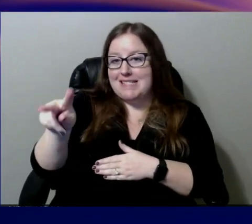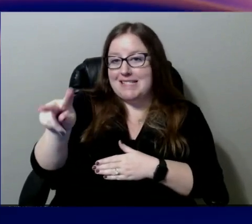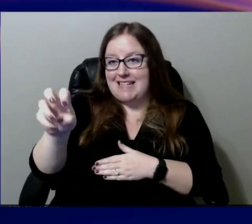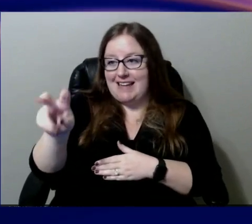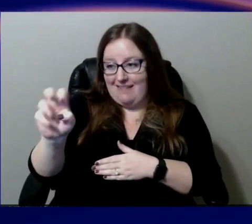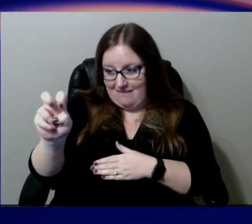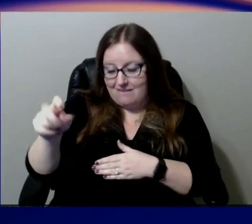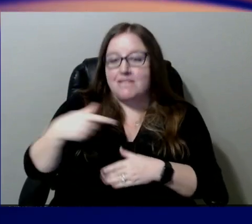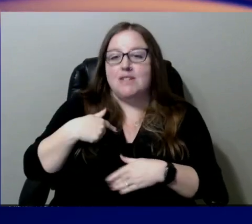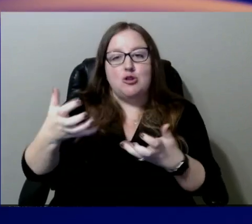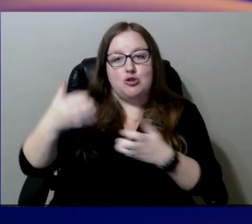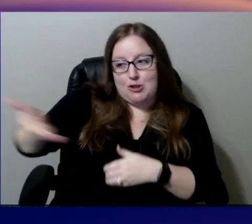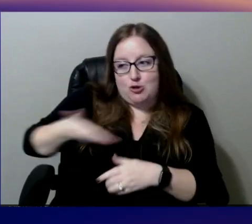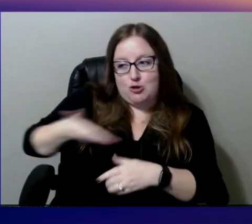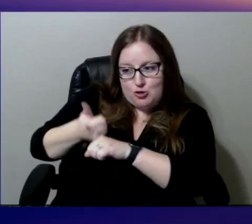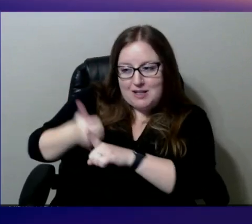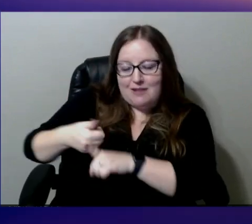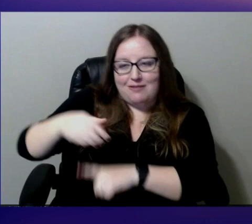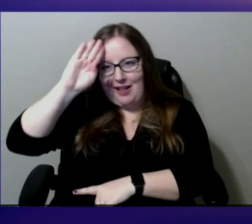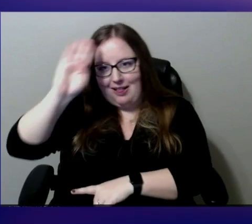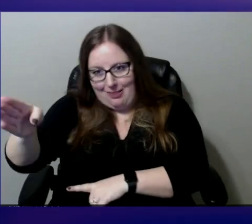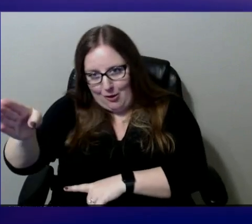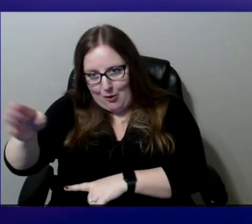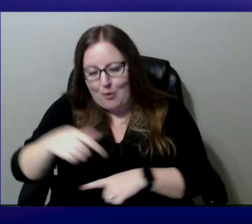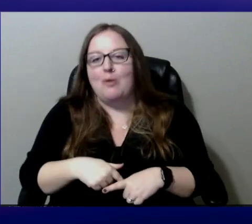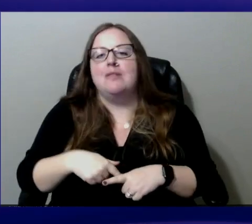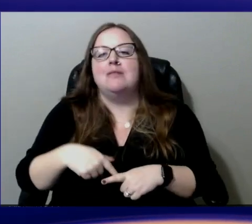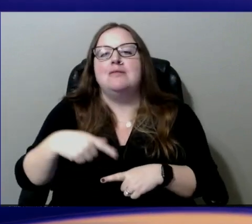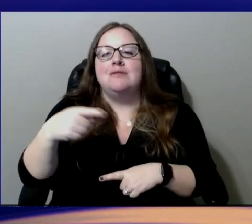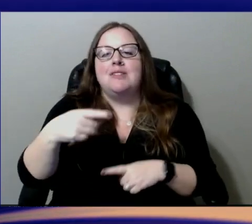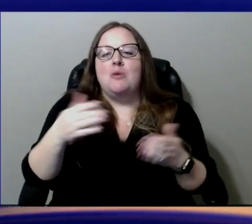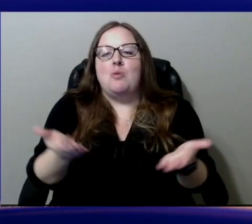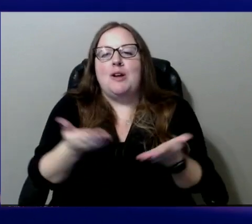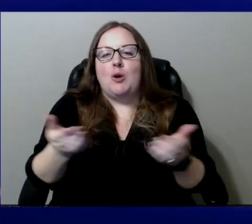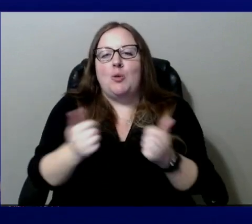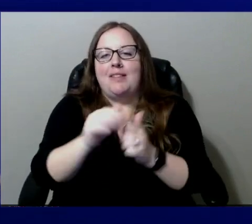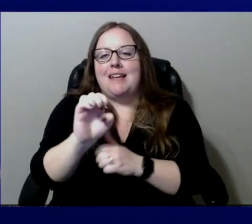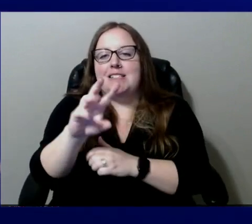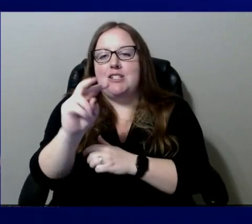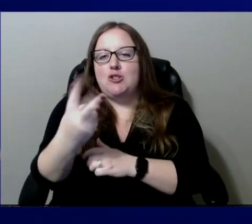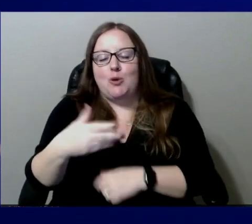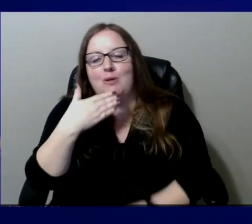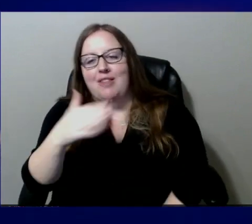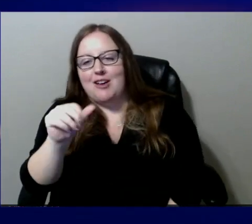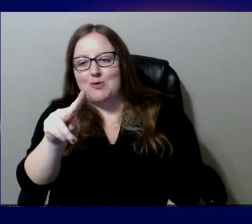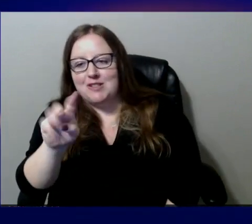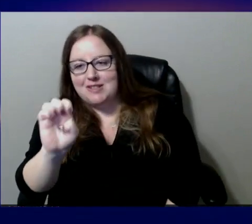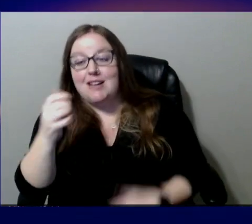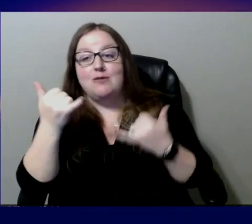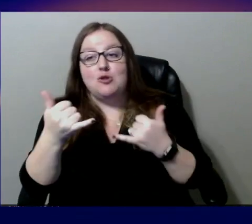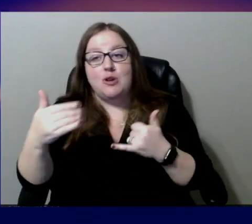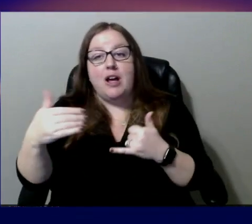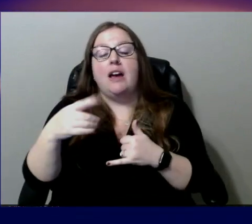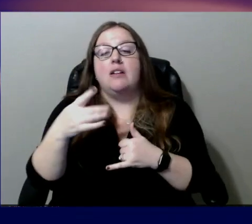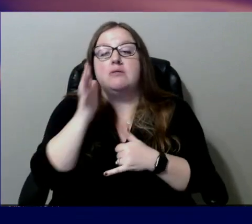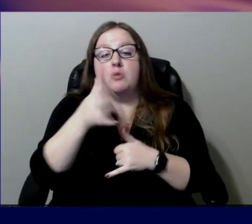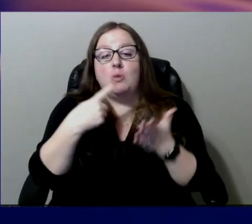Hey, .NET and PowerShell developer advocate at EC2. Yeah, thanks Steve. And today we are gonna talk about AWS DeepRacer